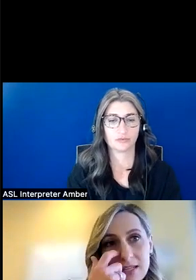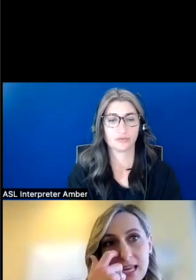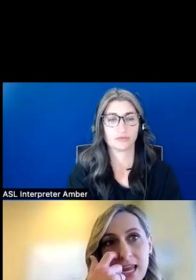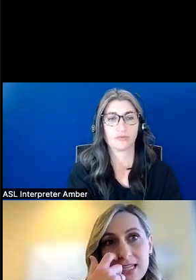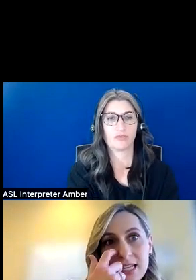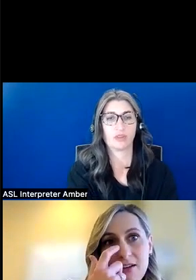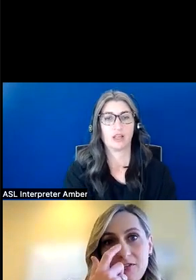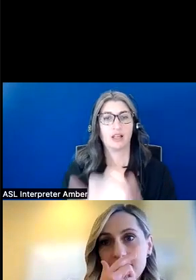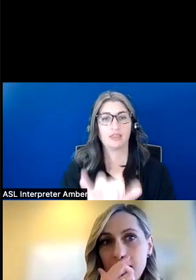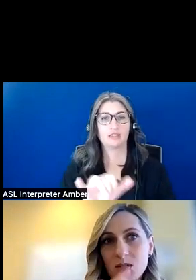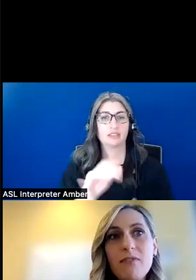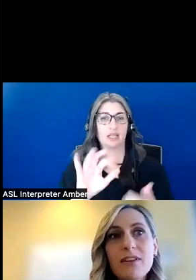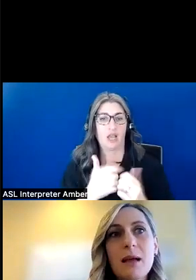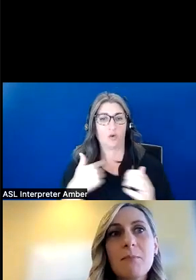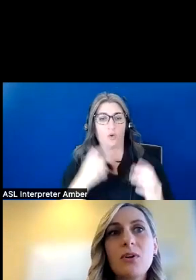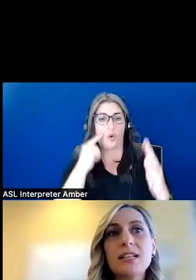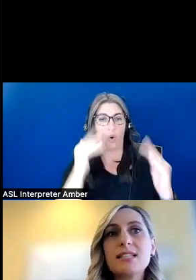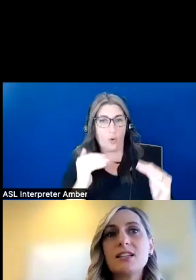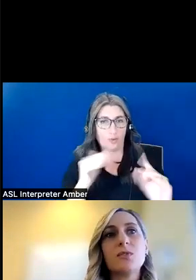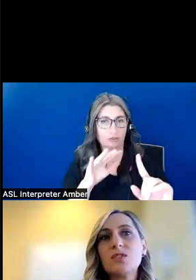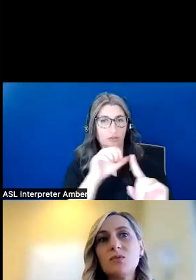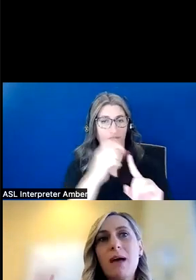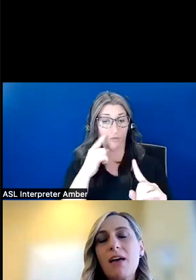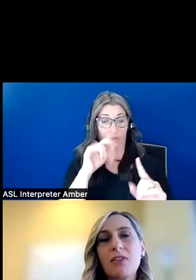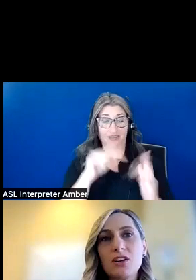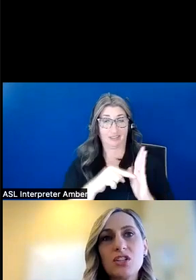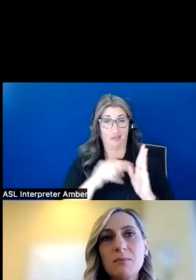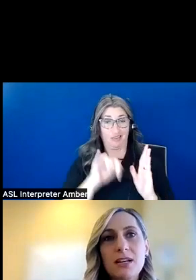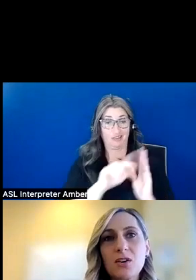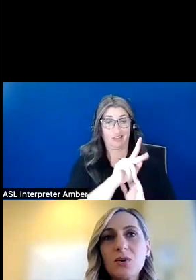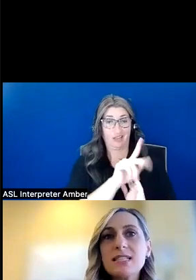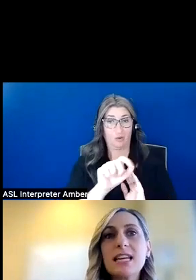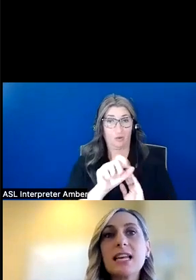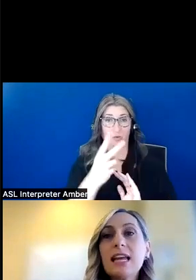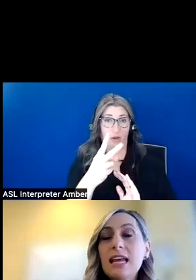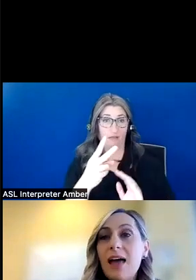In this case, for this K12 example, it's student math achievement is increasing.